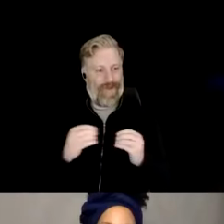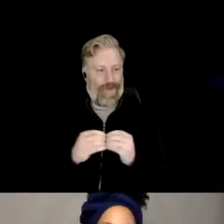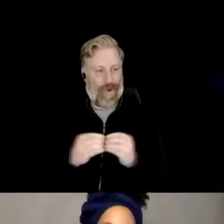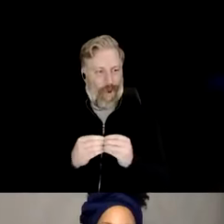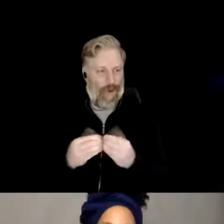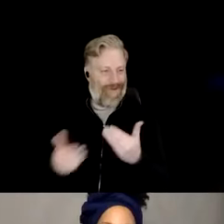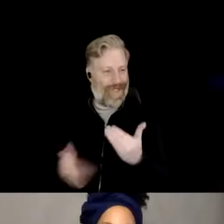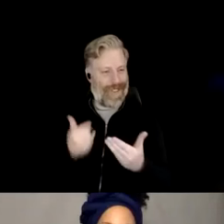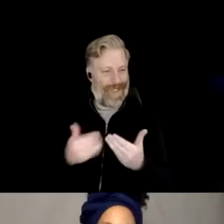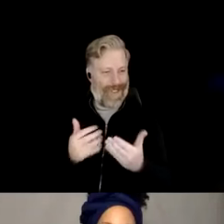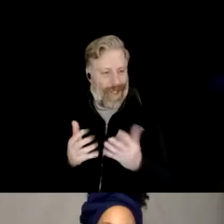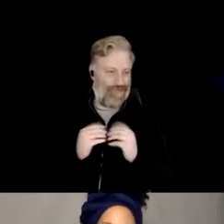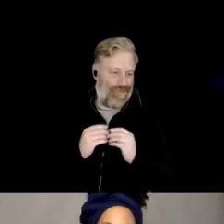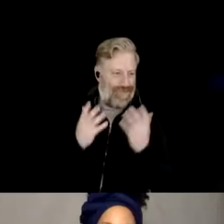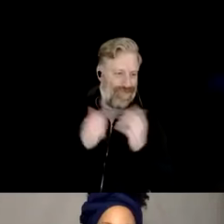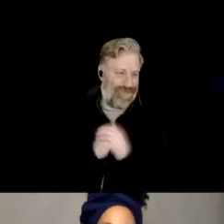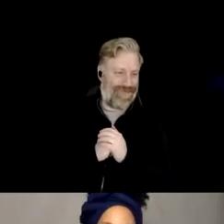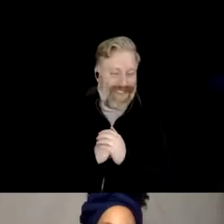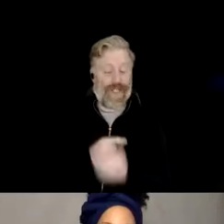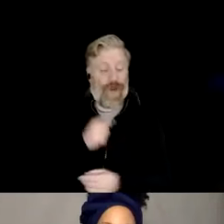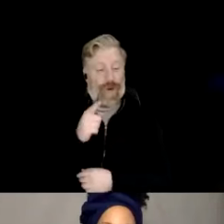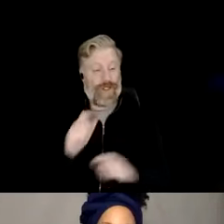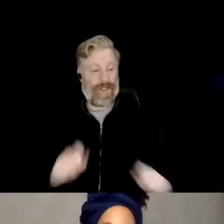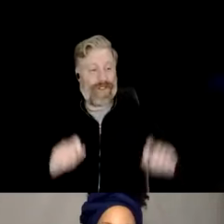In this first slide, there's a pretty straightforward red X